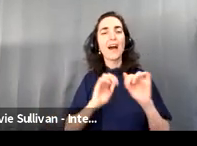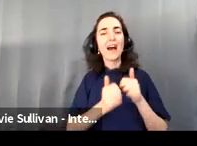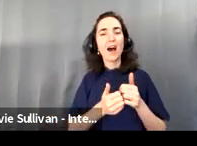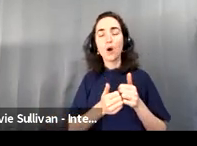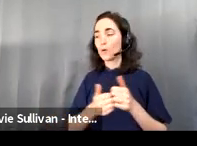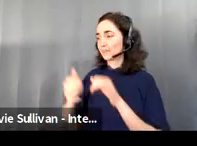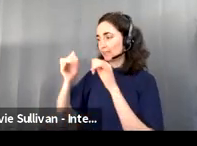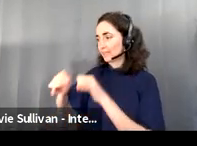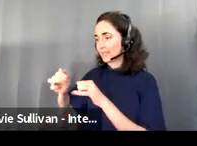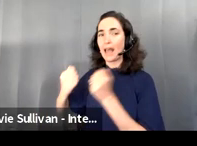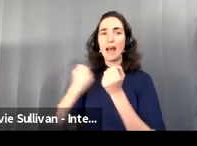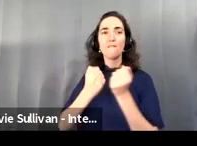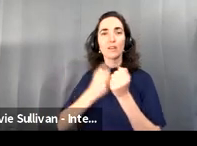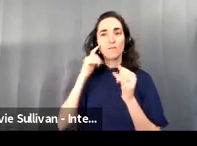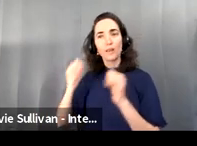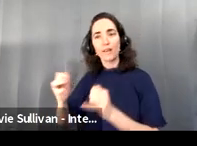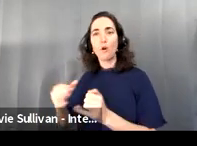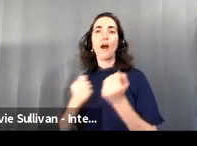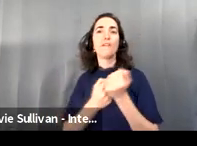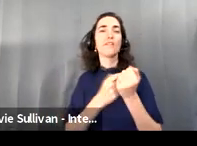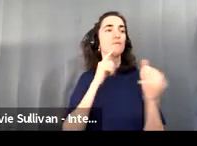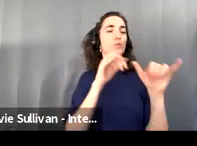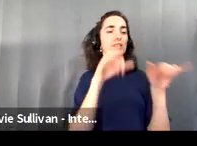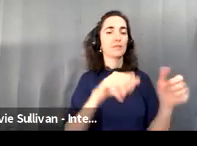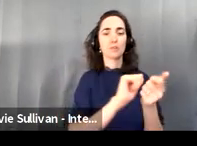system advocacy.